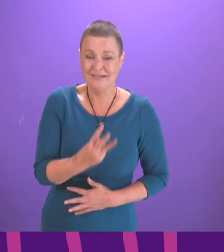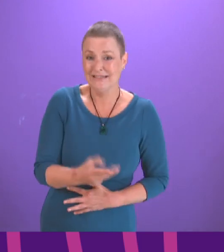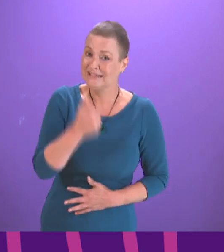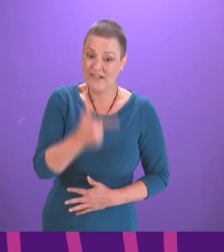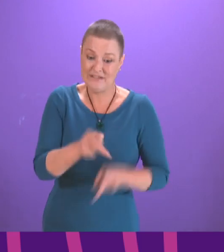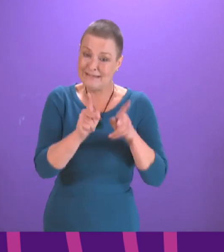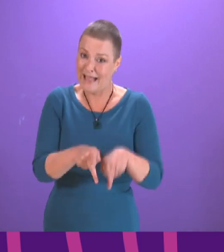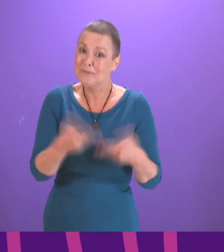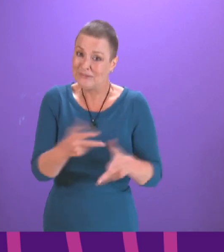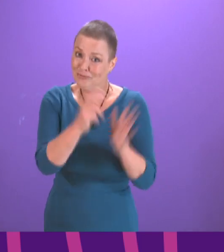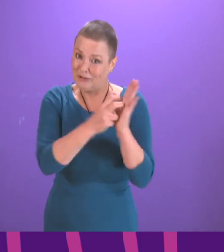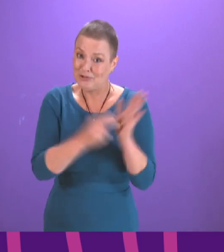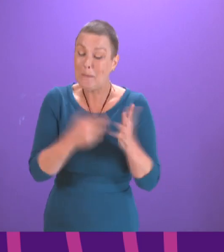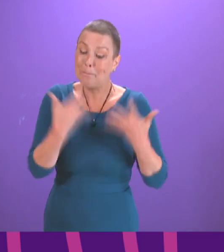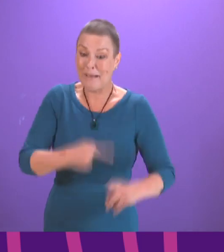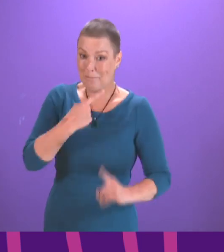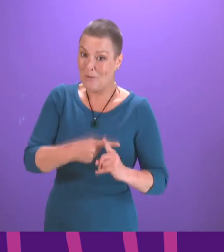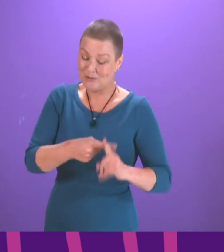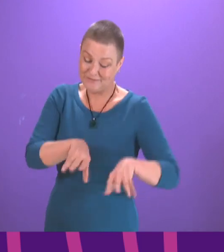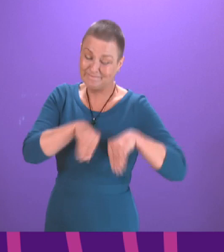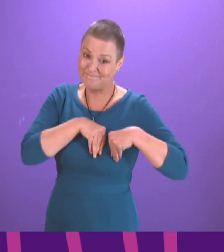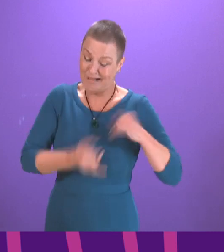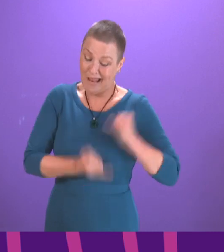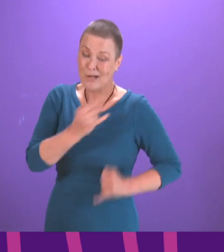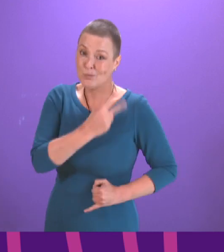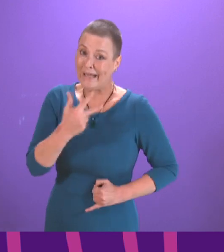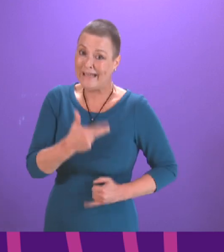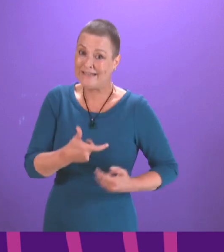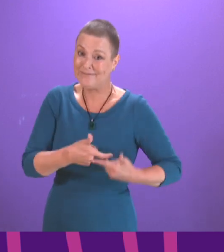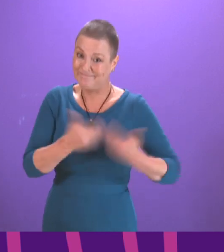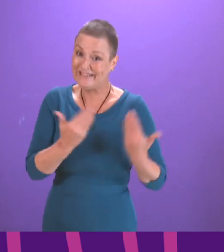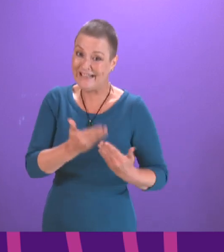of patients who first tested positive during the previous 28 days. That means that the